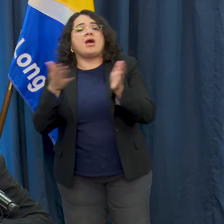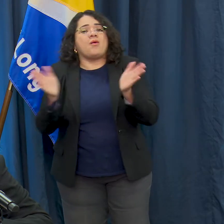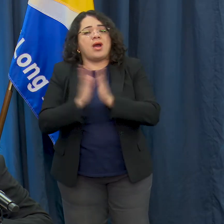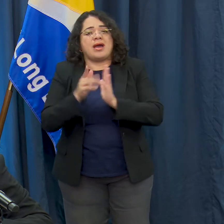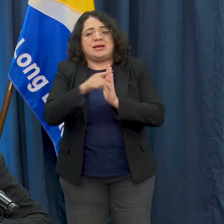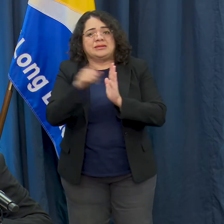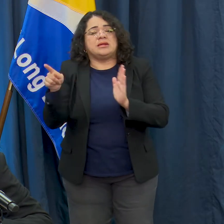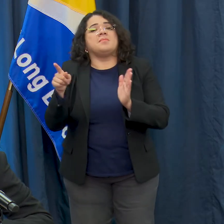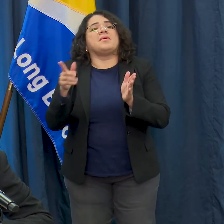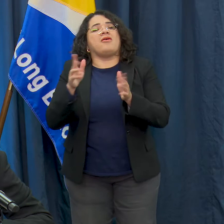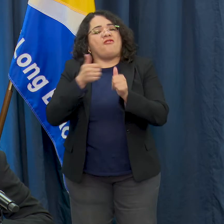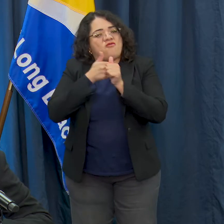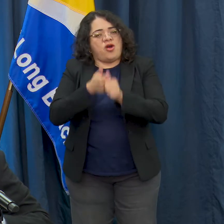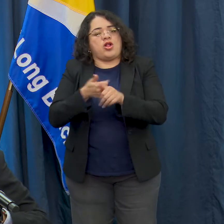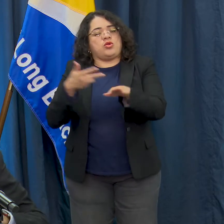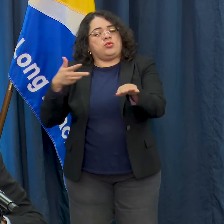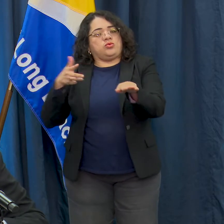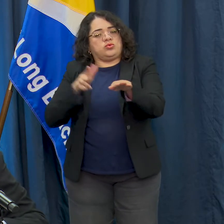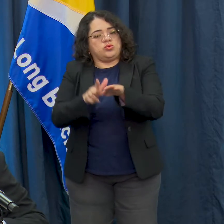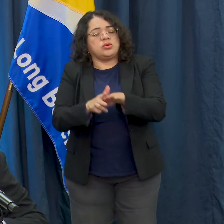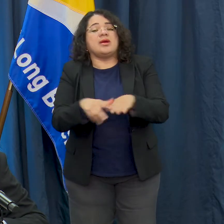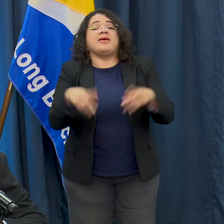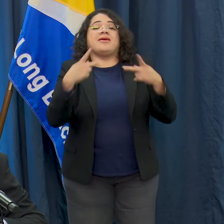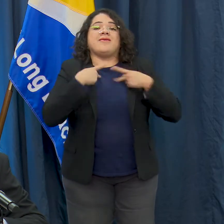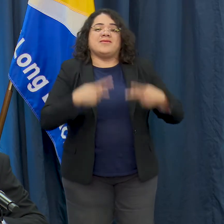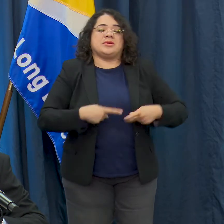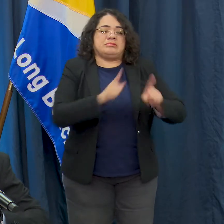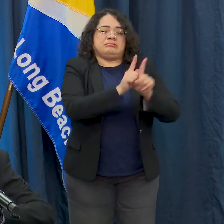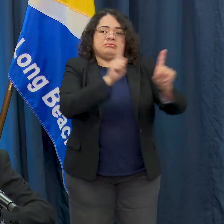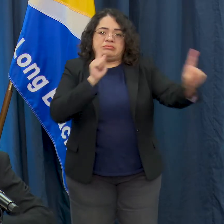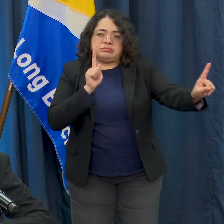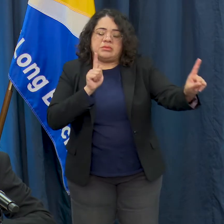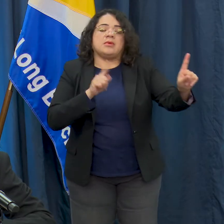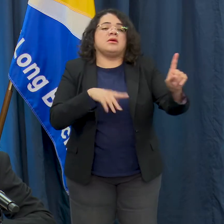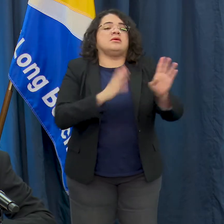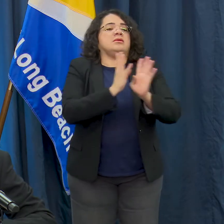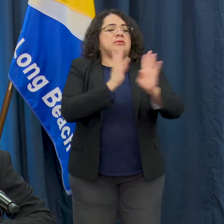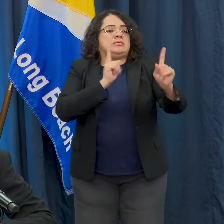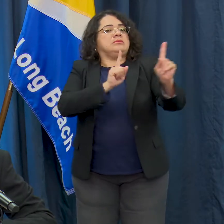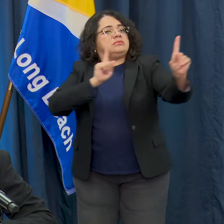including proper physical distancing and sanitation and so to those that were